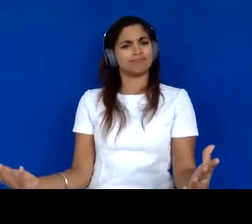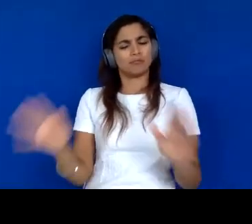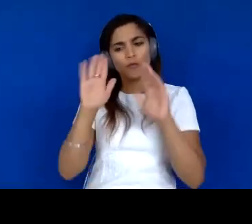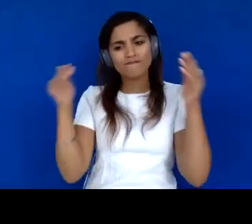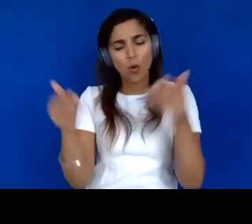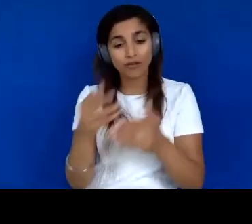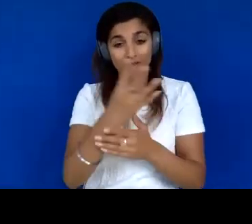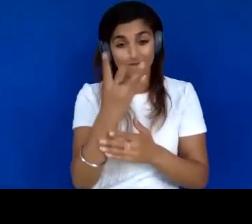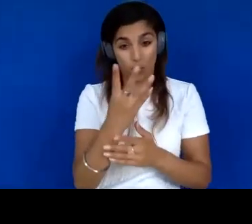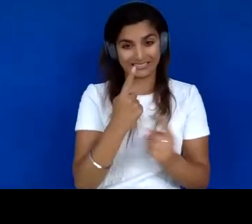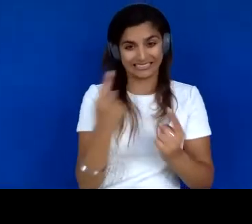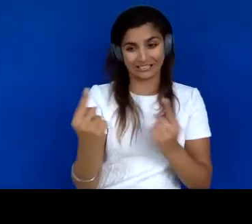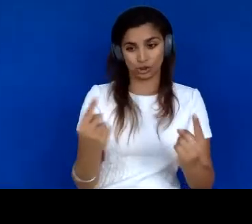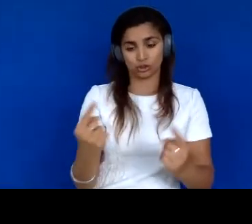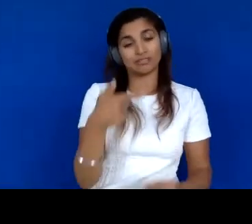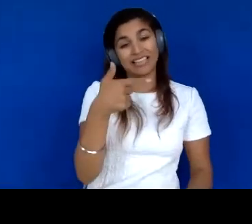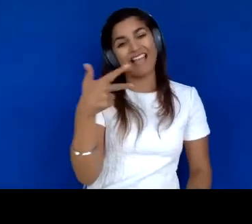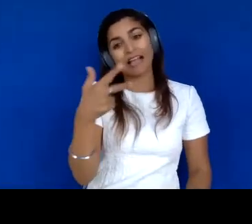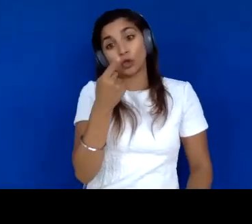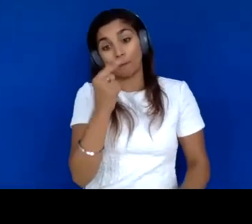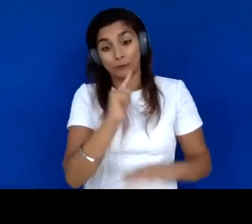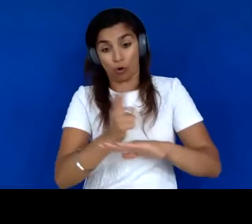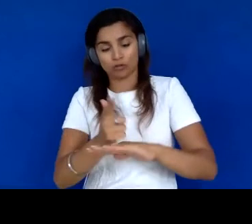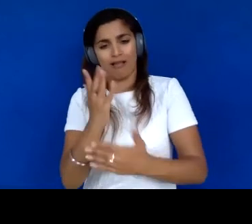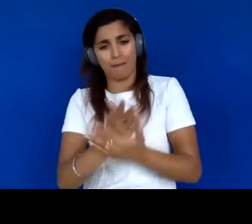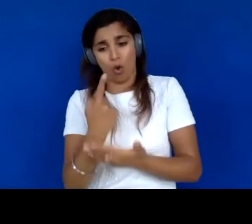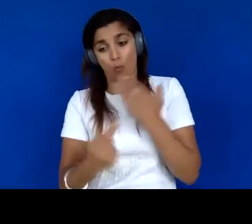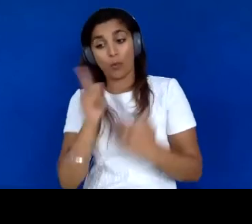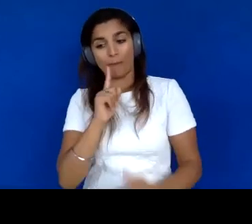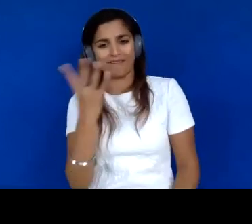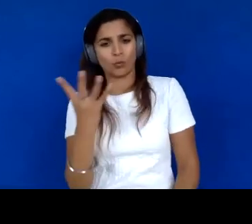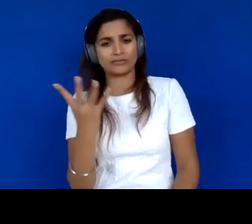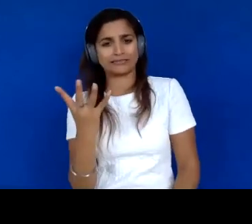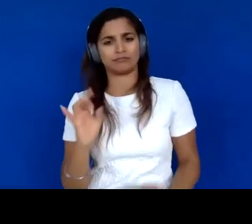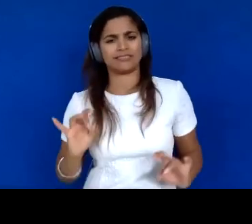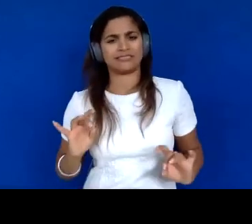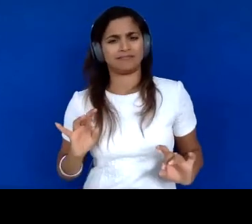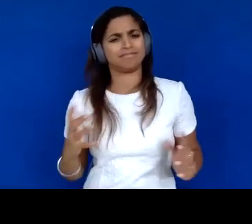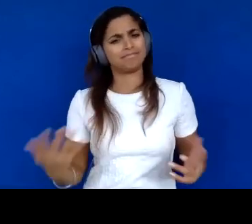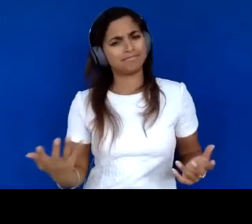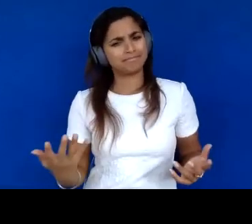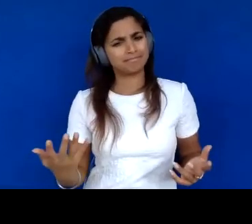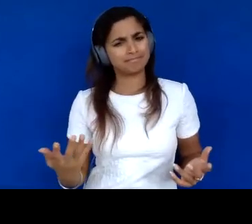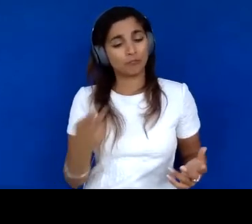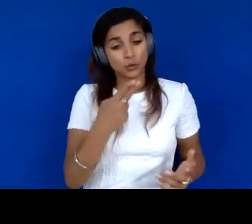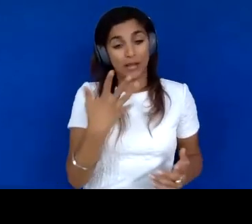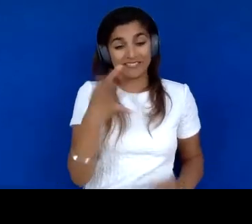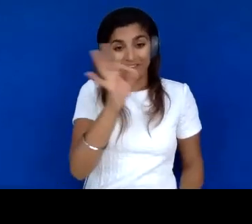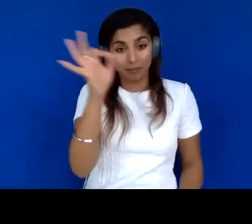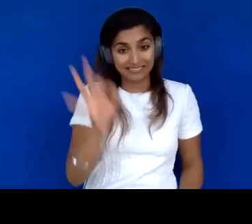total 7 to 78 and a higher percentage of total airtime 25% for objects as opposed